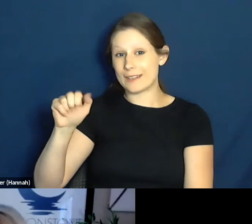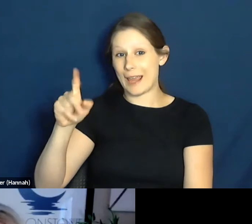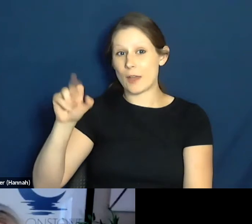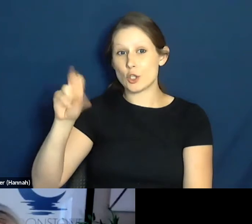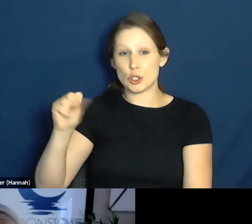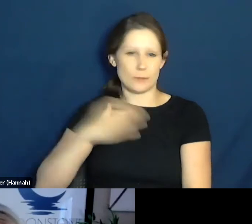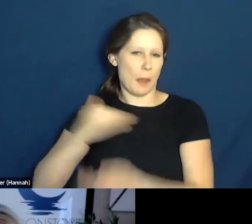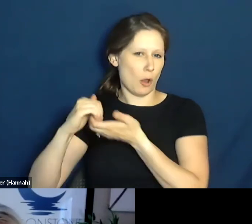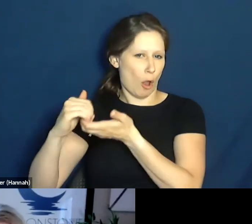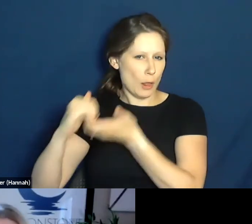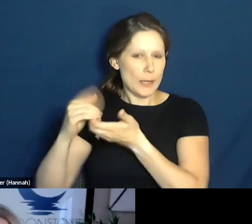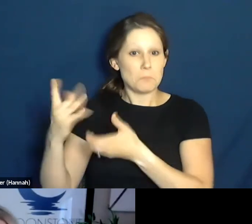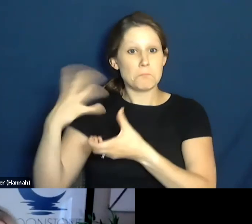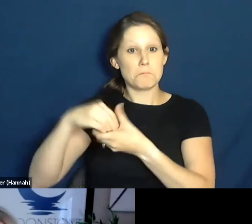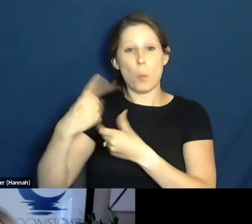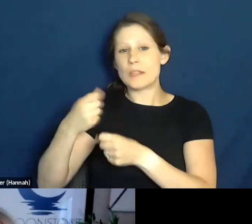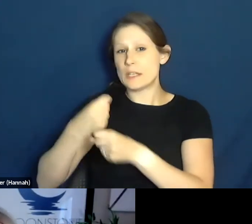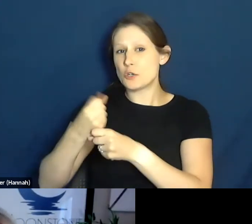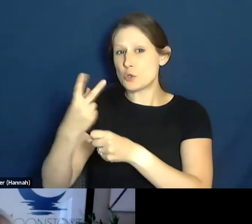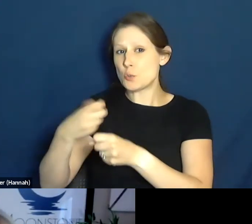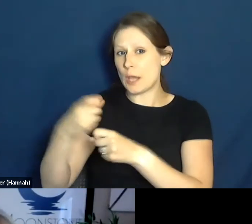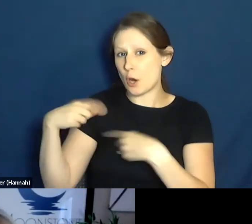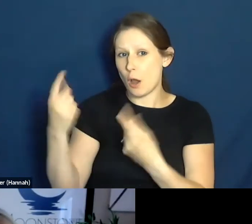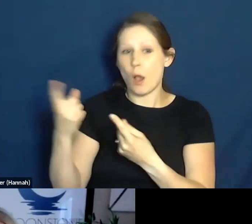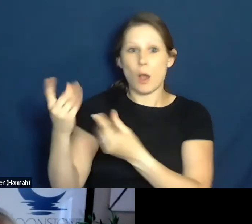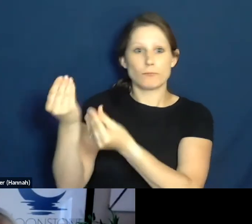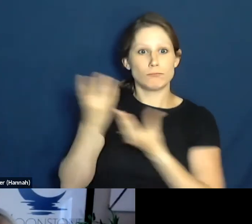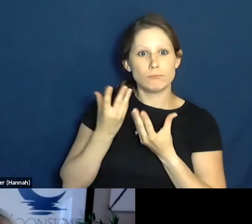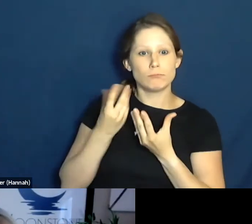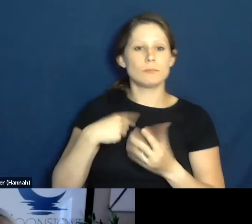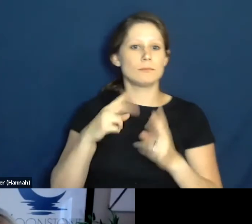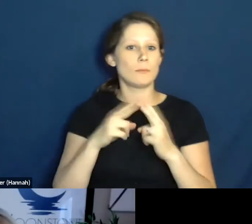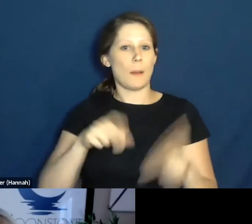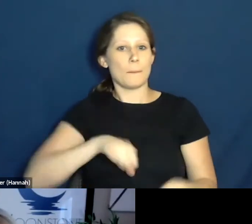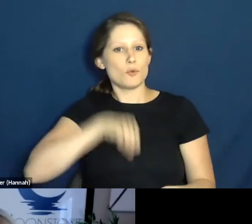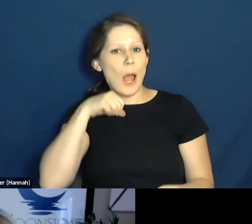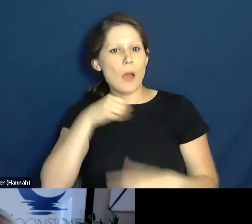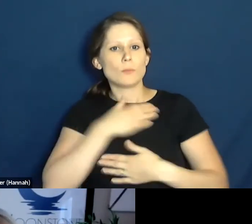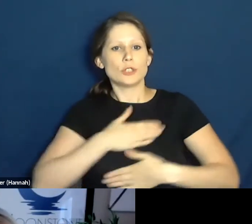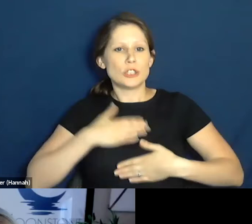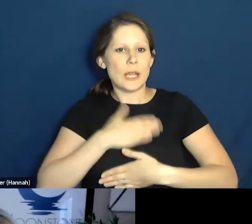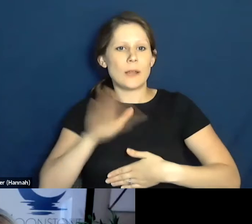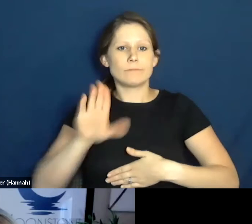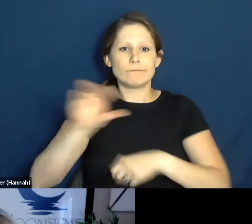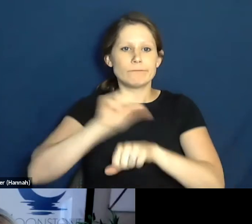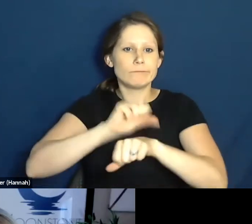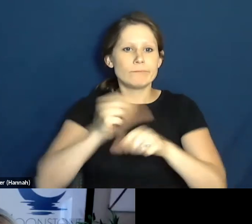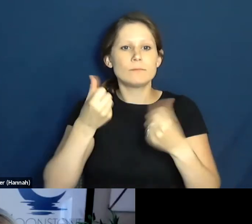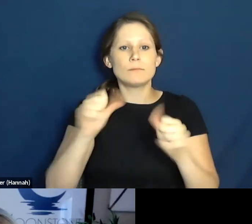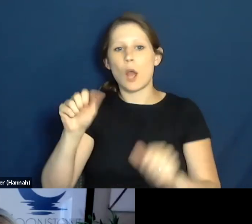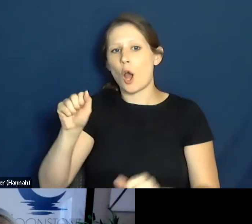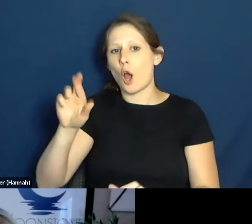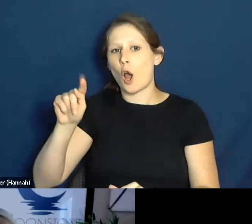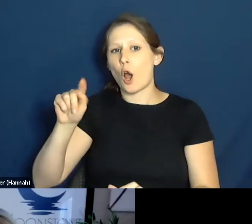and I'm very proud and appreciative of what you do to make the arts more accessible, as a coalition